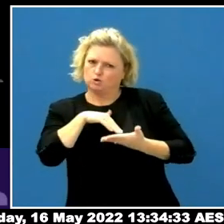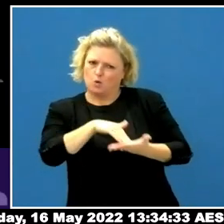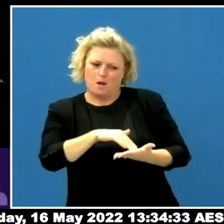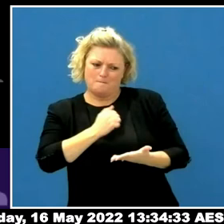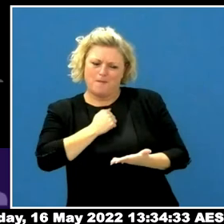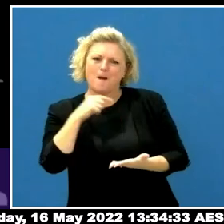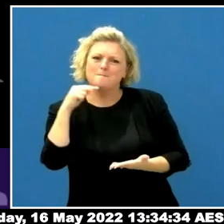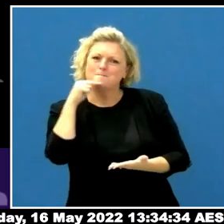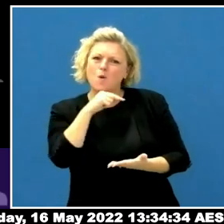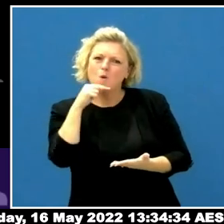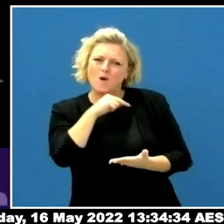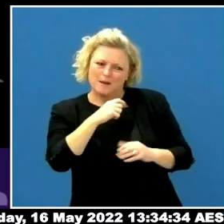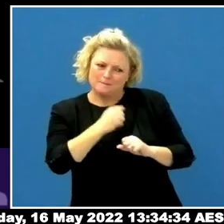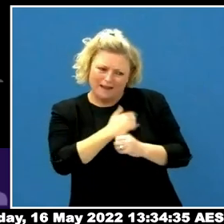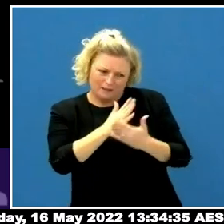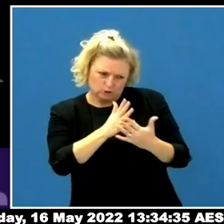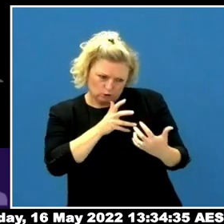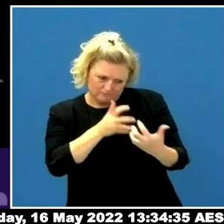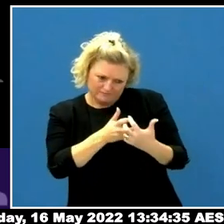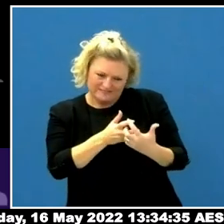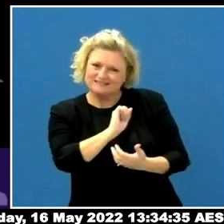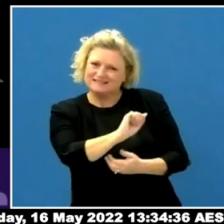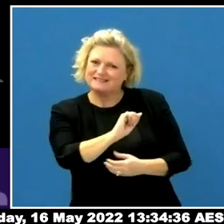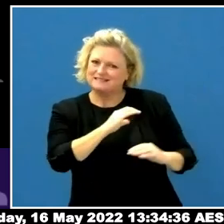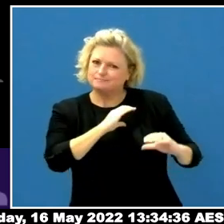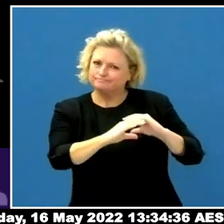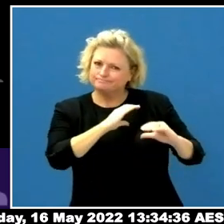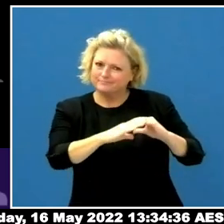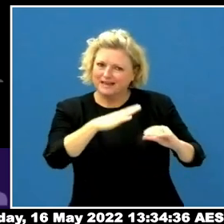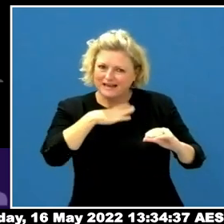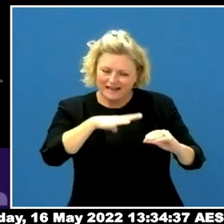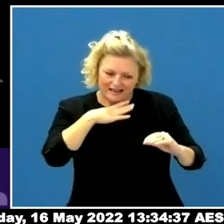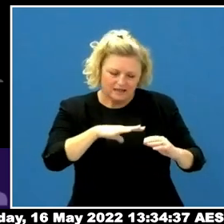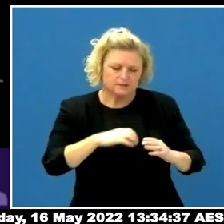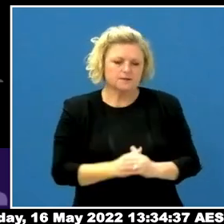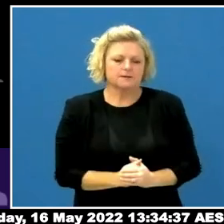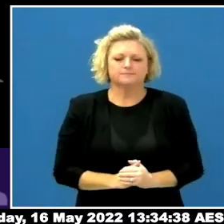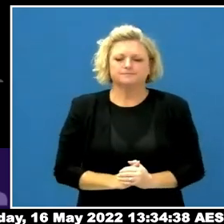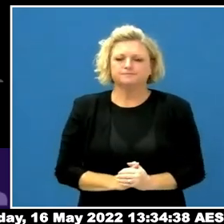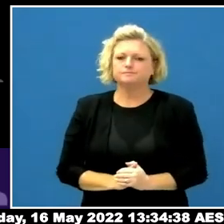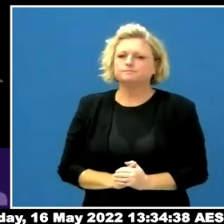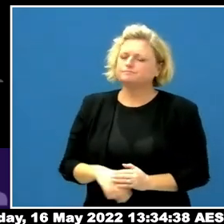him his - have his needs and wants met. Lilly, what certificate, for the benefit of the Royal Commission, what